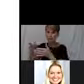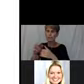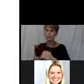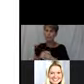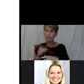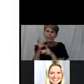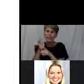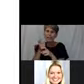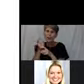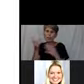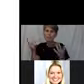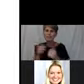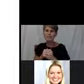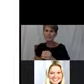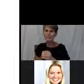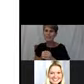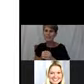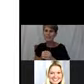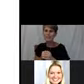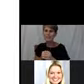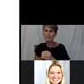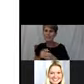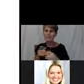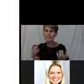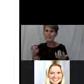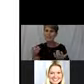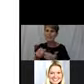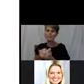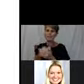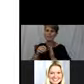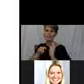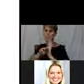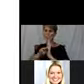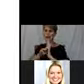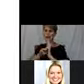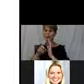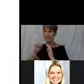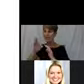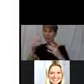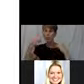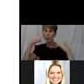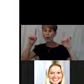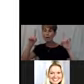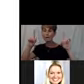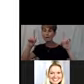the go fetch model because if it works, it works in a very limited capacity.